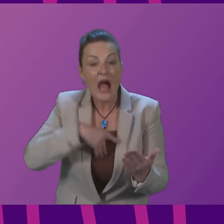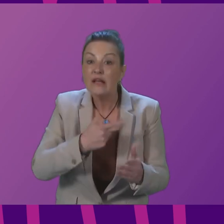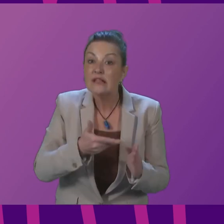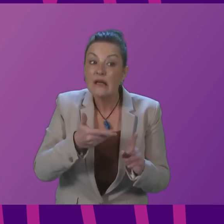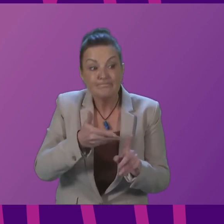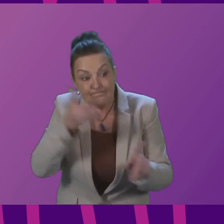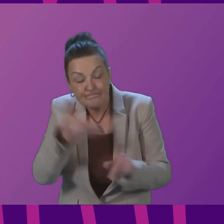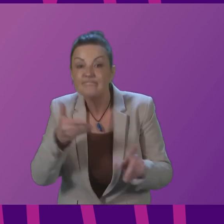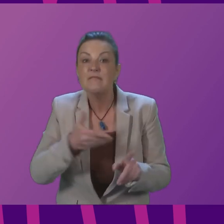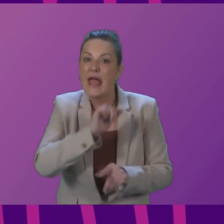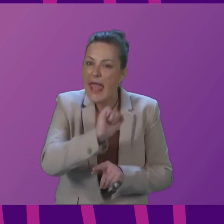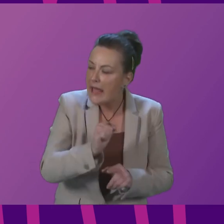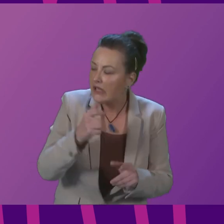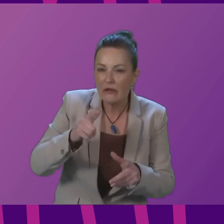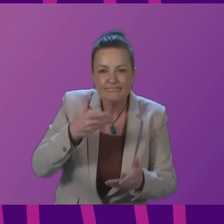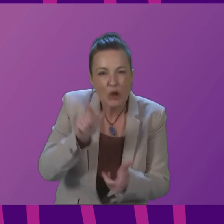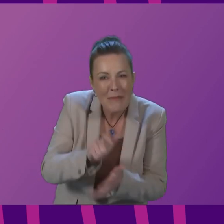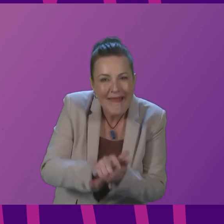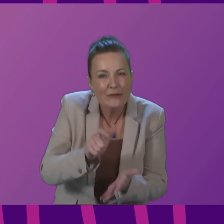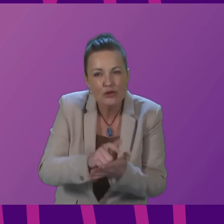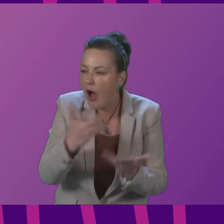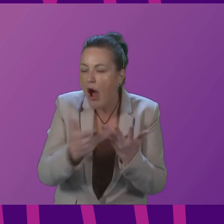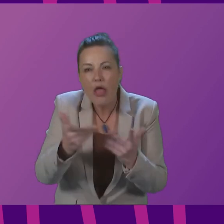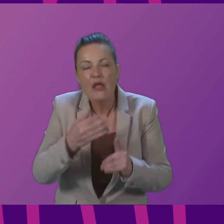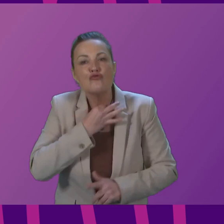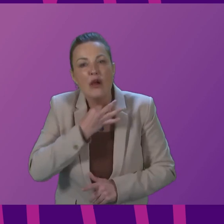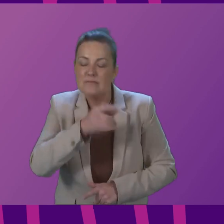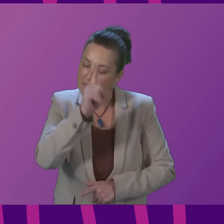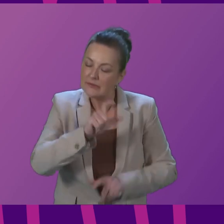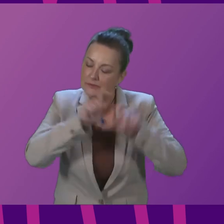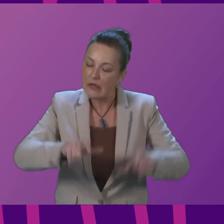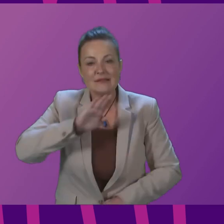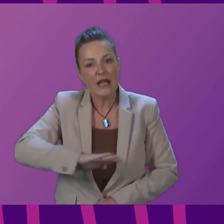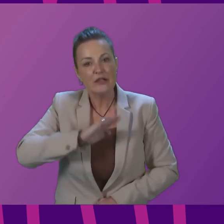and assessed by CMAL and have indicated that they are content for CMAL to proceed with the award of the Contracts.”